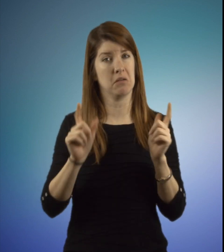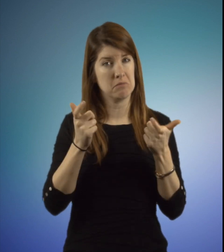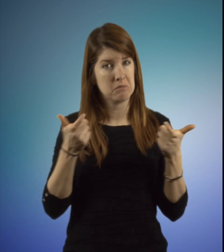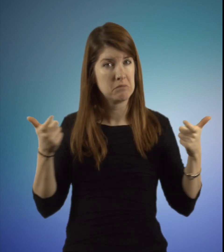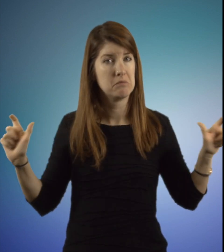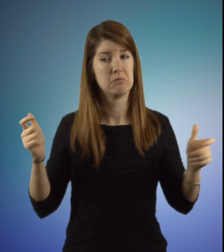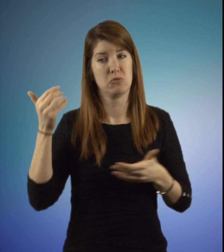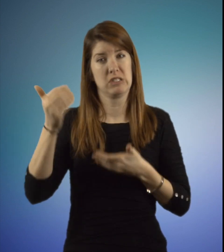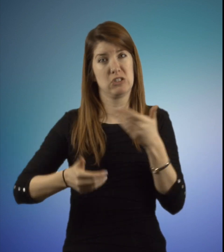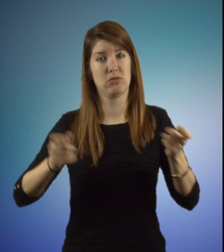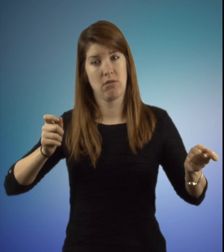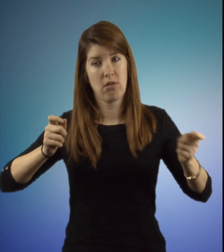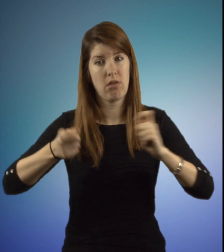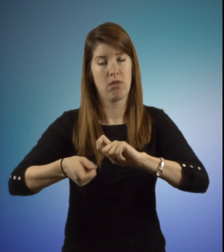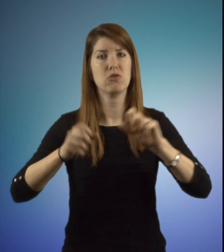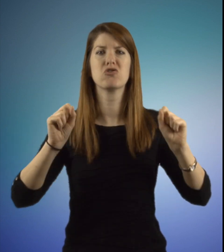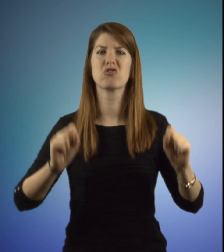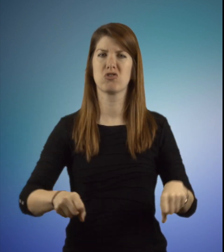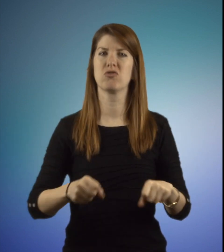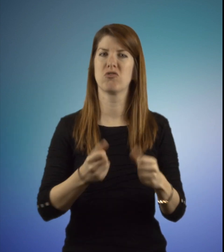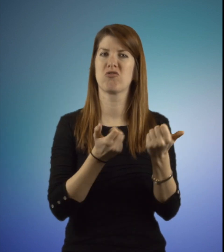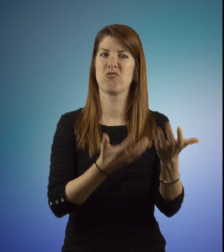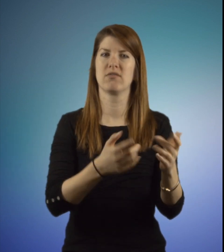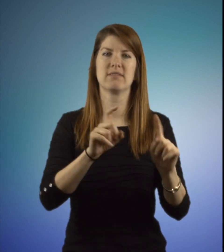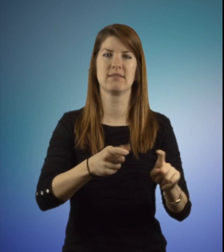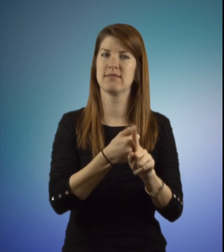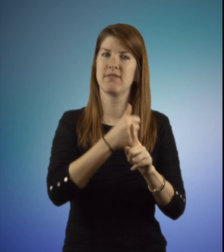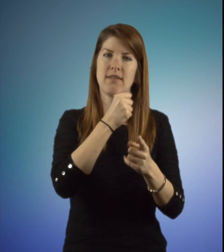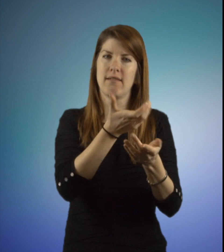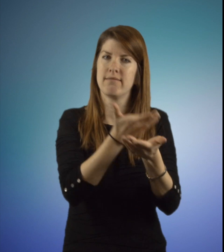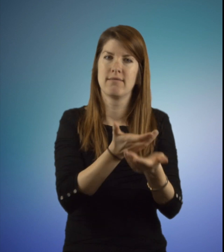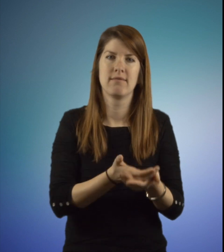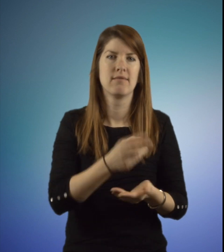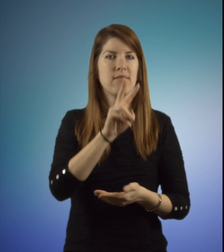but major procedural modifications could likely invalidate the test results.